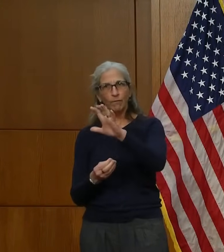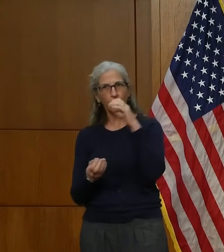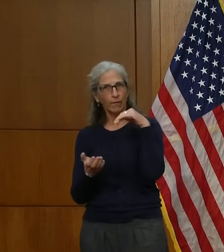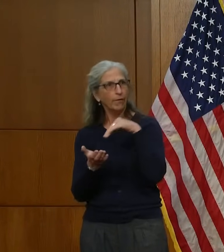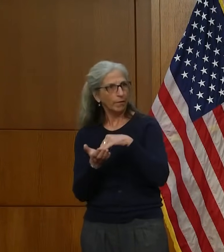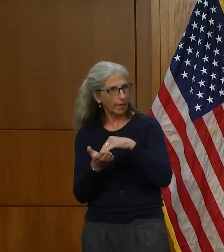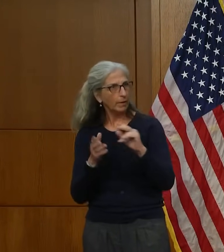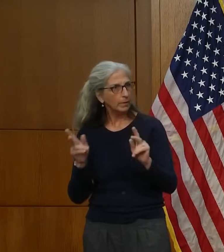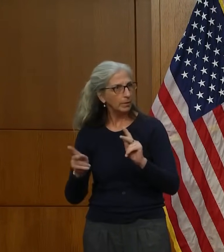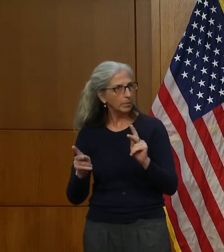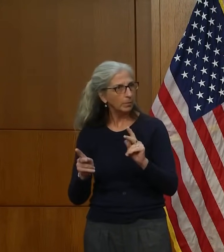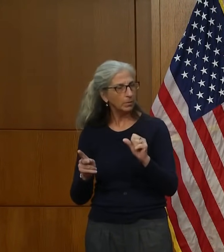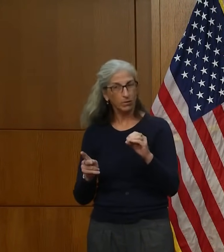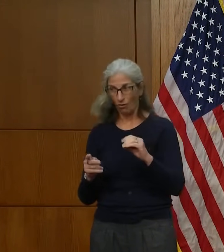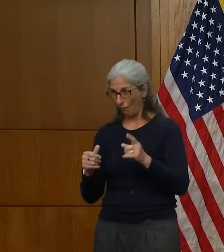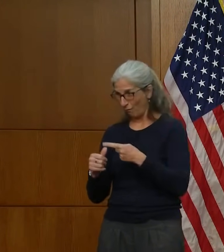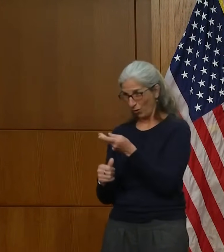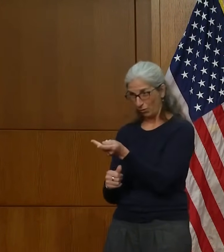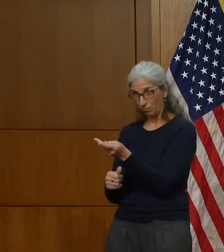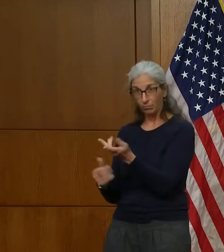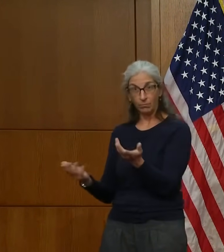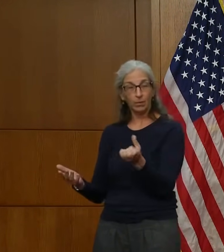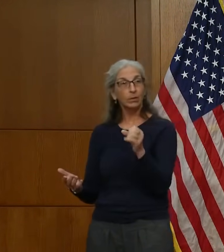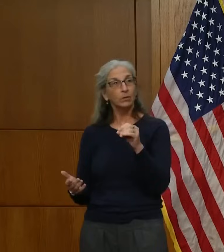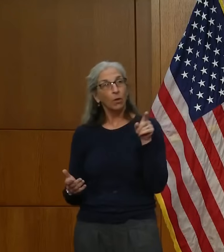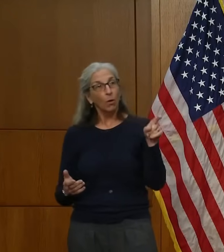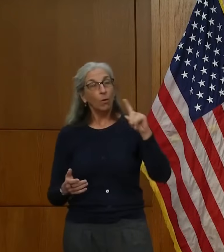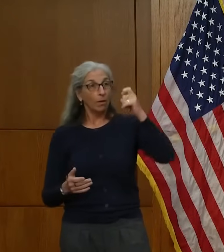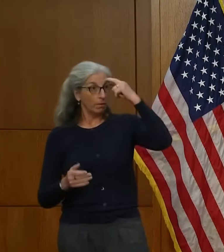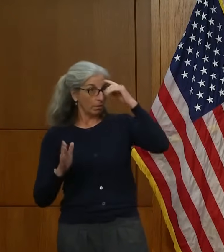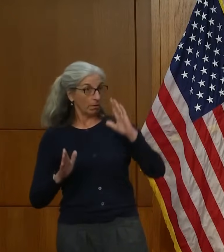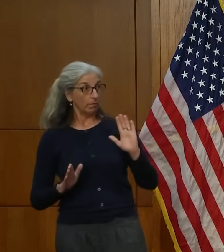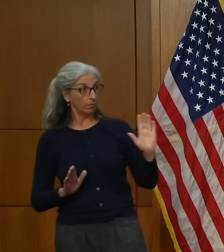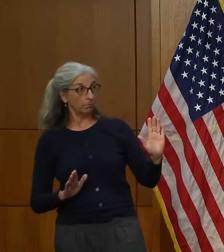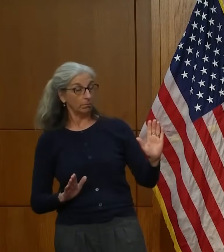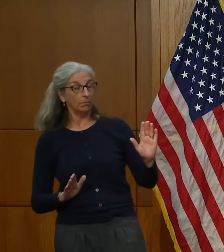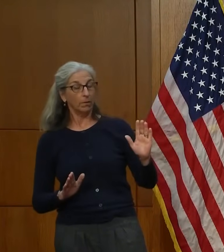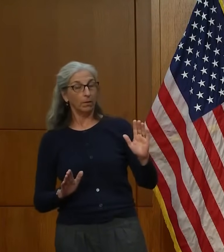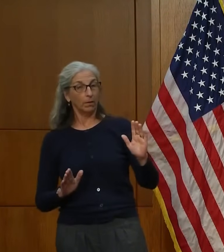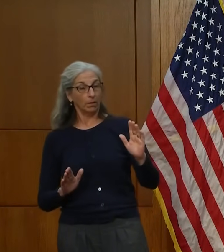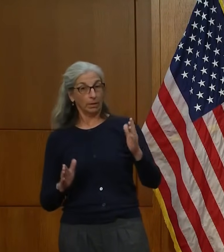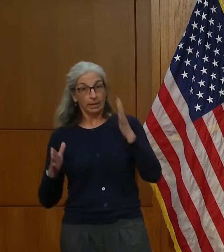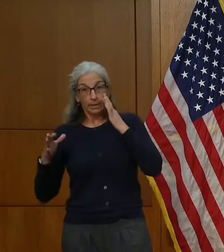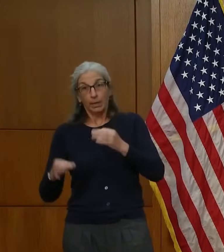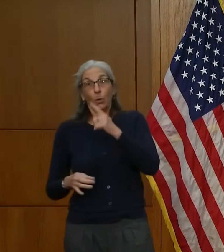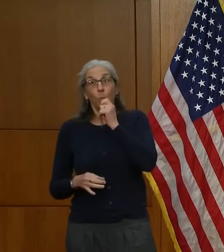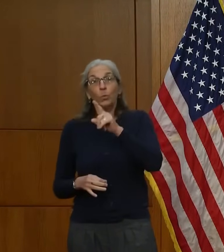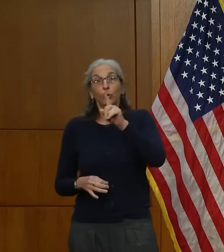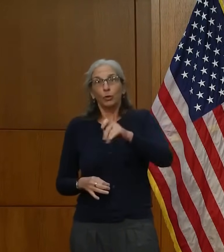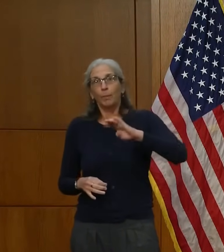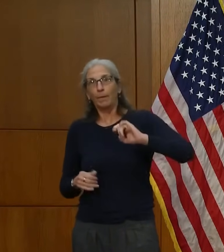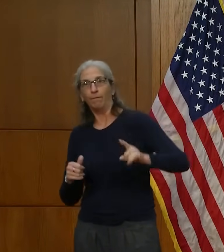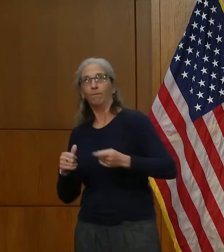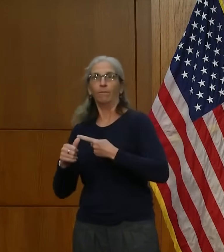70,000 SHIPMENTS. YOU MENTIONED THE TWO GROUPS MAKE UP ABOUT A HALF A MILLION PEOPLE HOW'S THE ADMINISTRATION GIVEN MADE